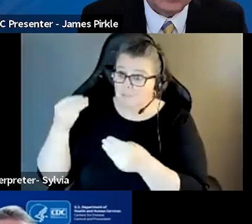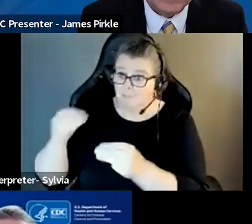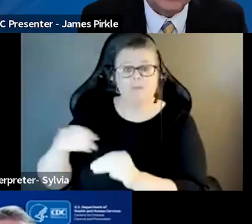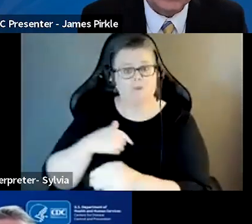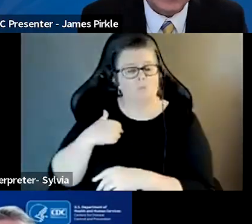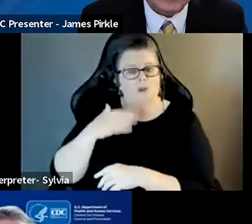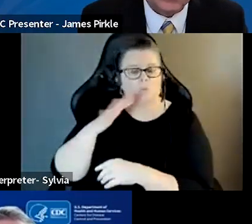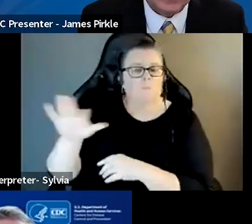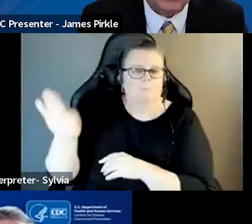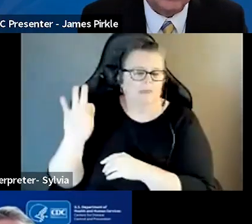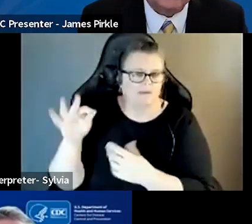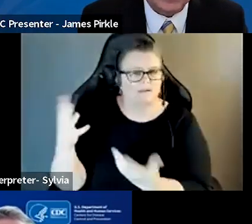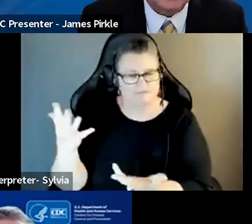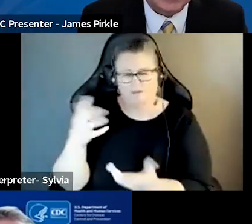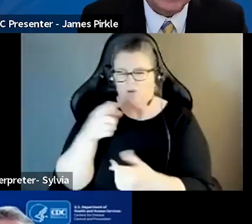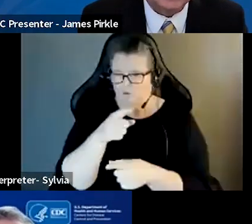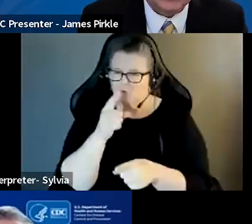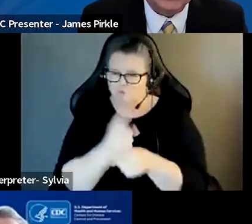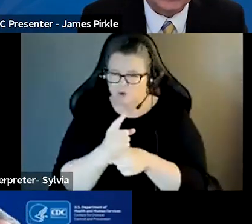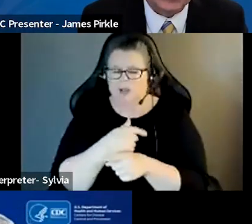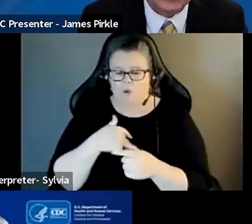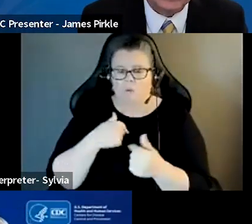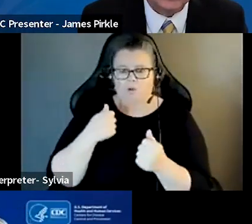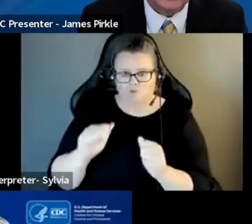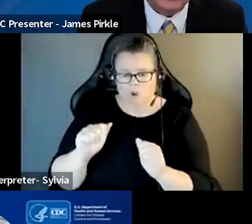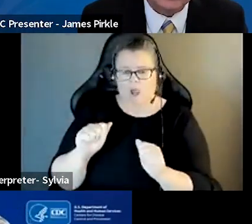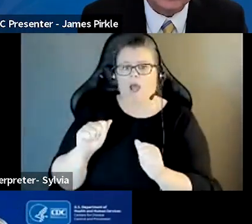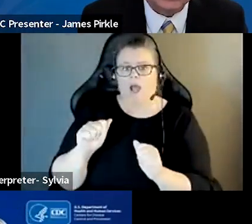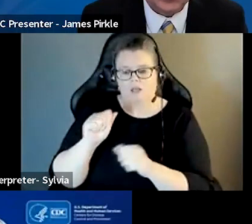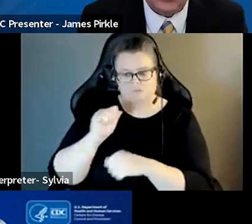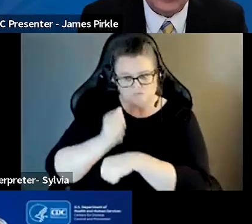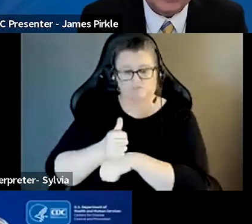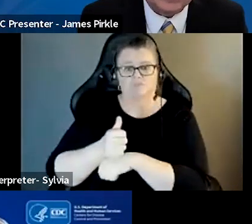But that -- you're exactly right, we're trying to say in the future that redundancy is a requirement, not an option.